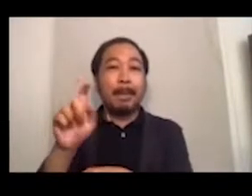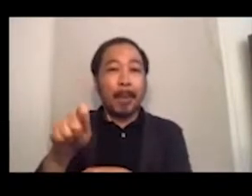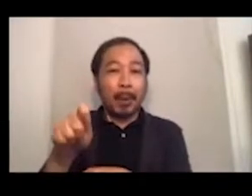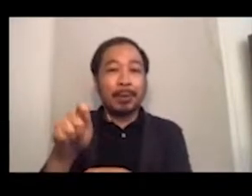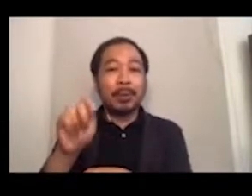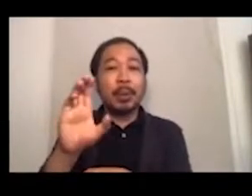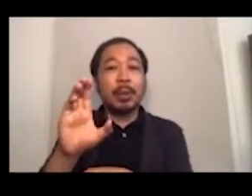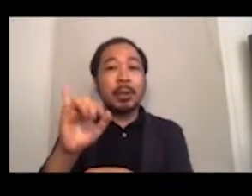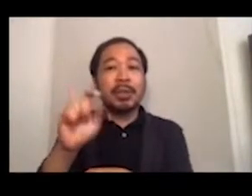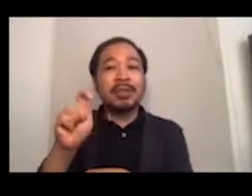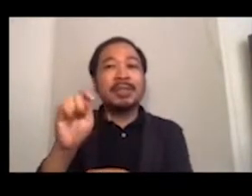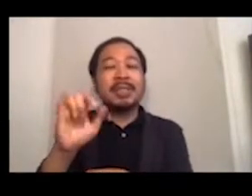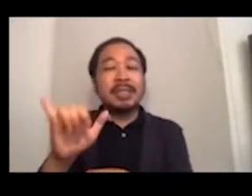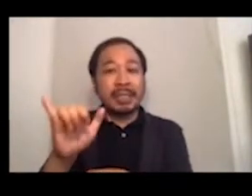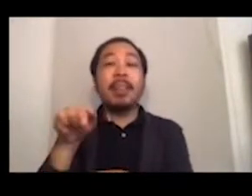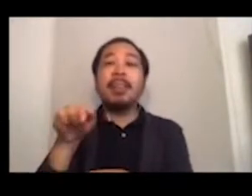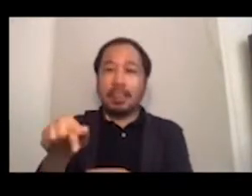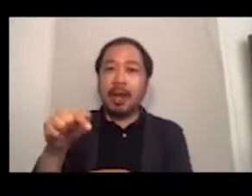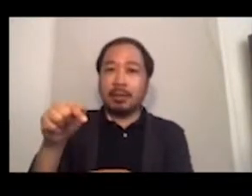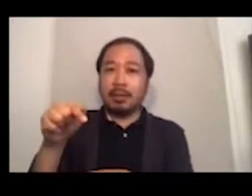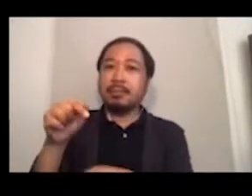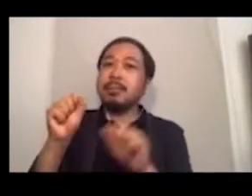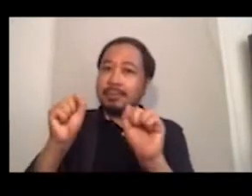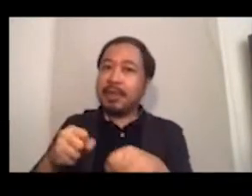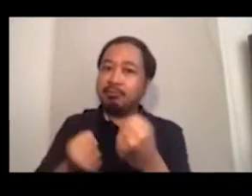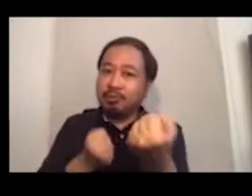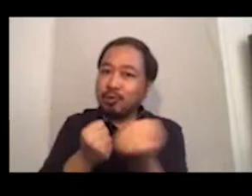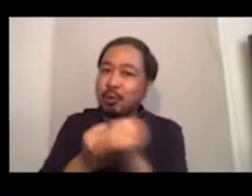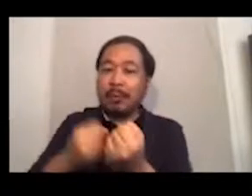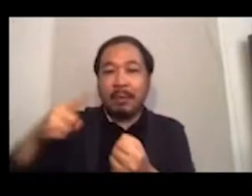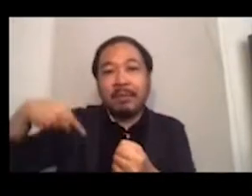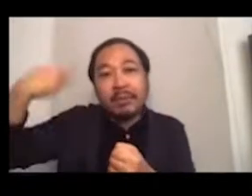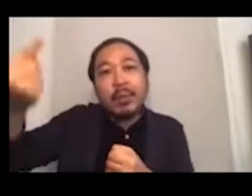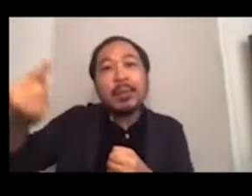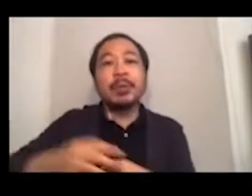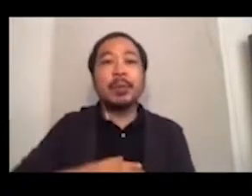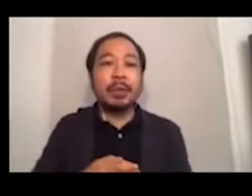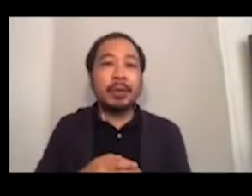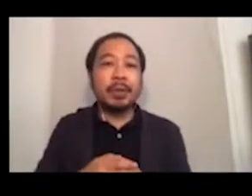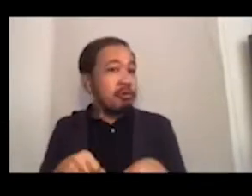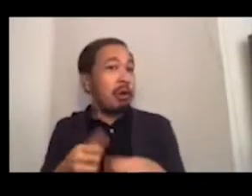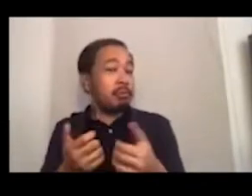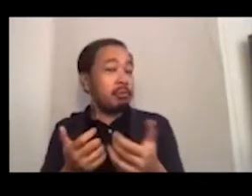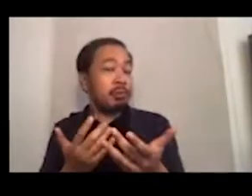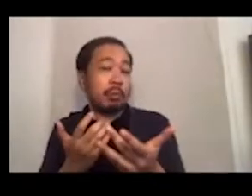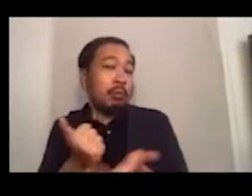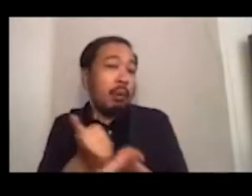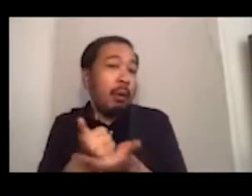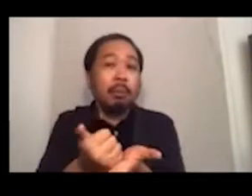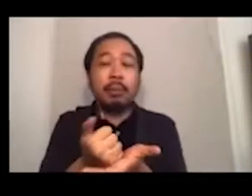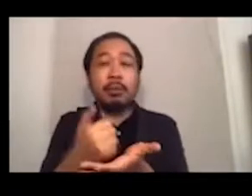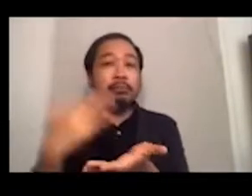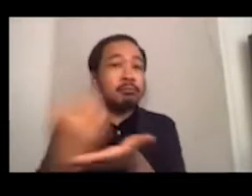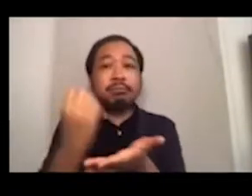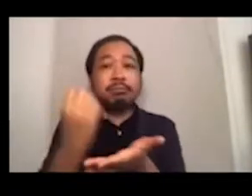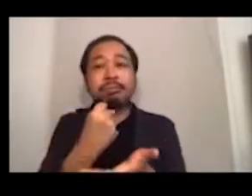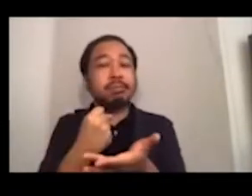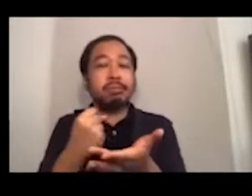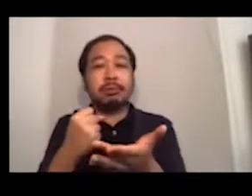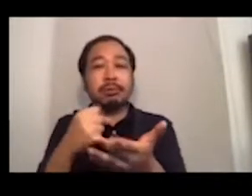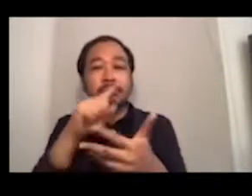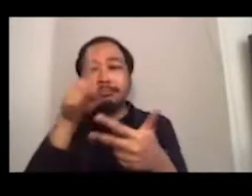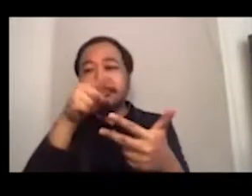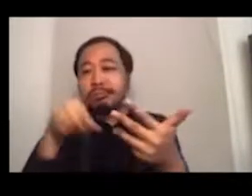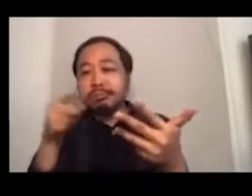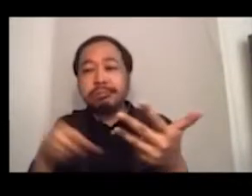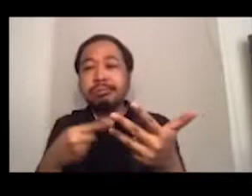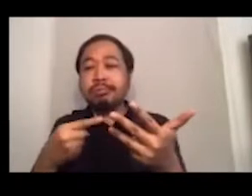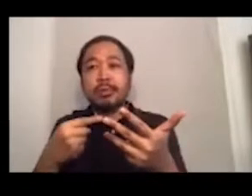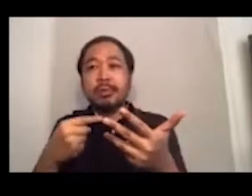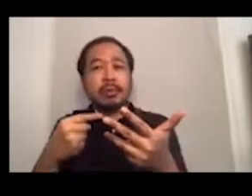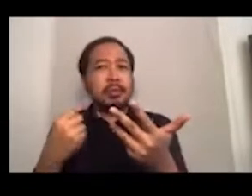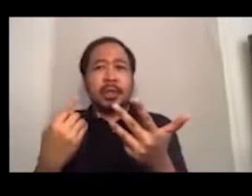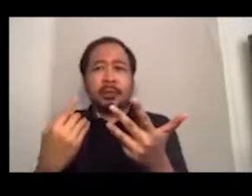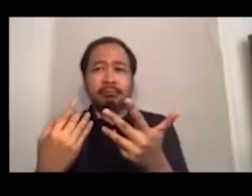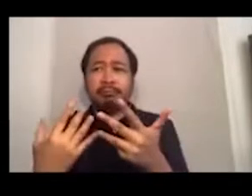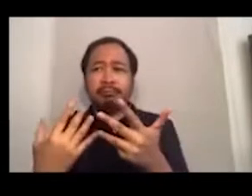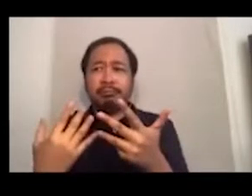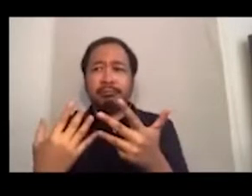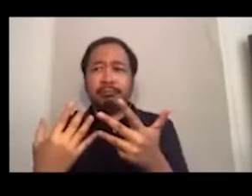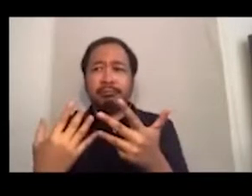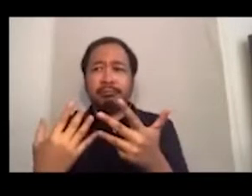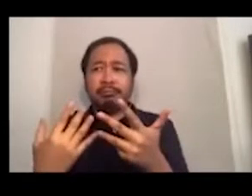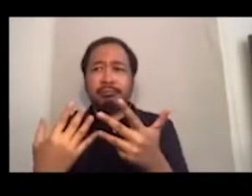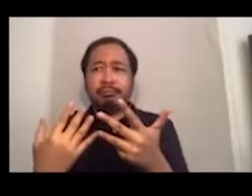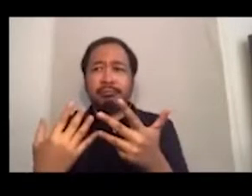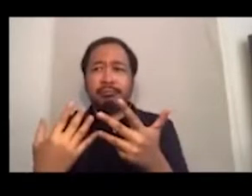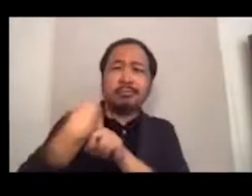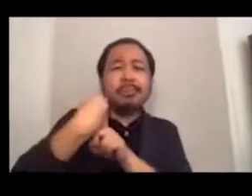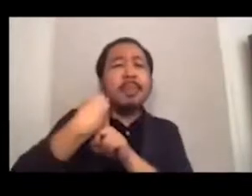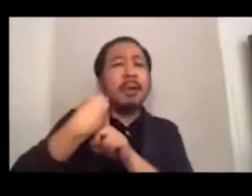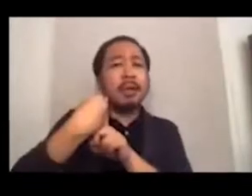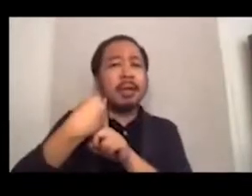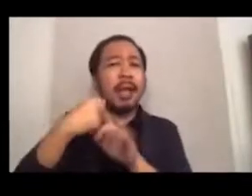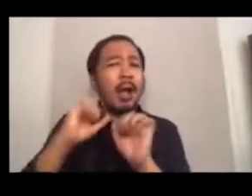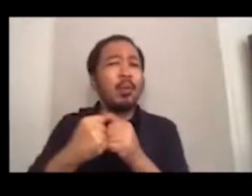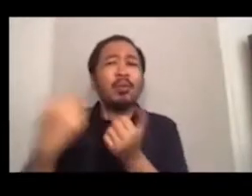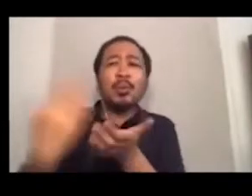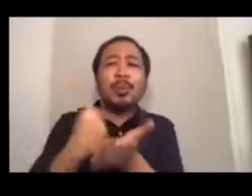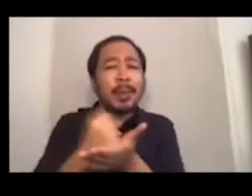And the opportunities that we have right now is to think about leveraging innovation at the local level, technology, and leveraging ways